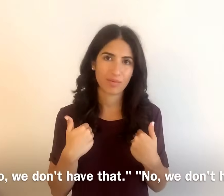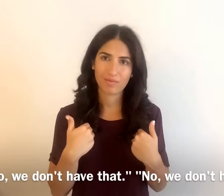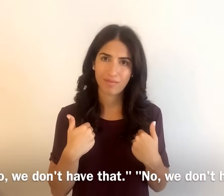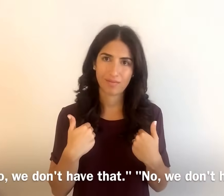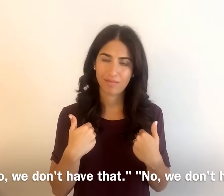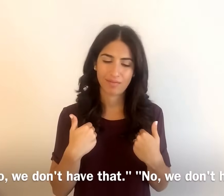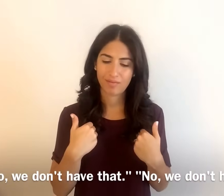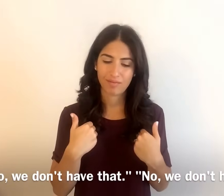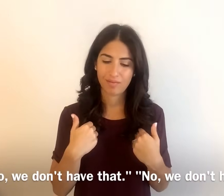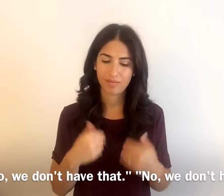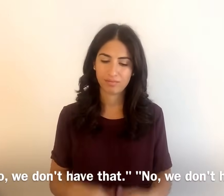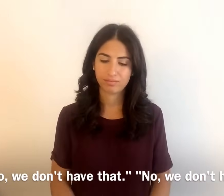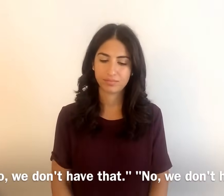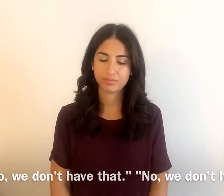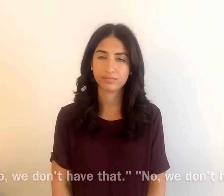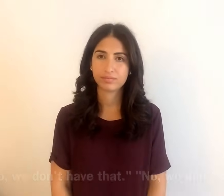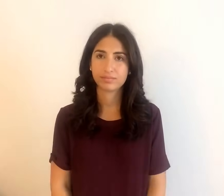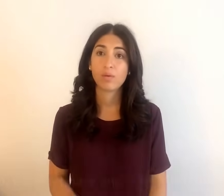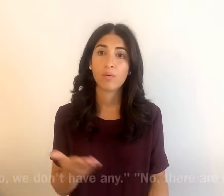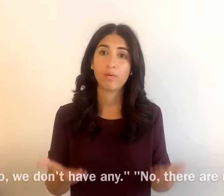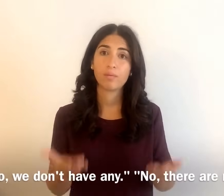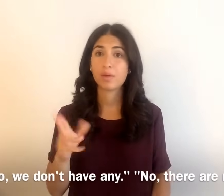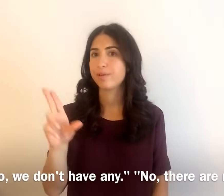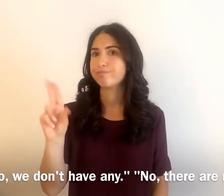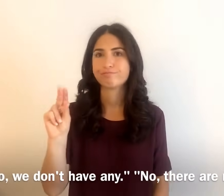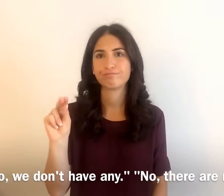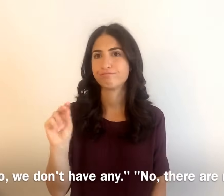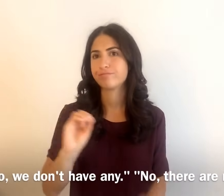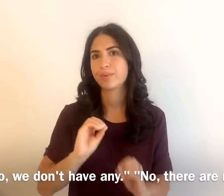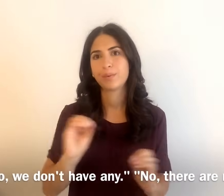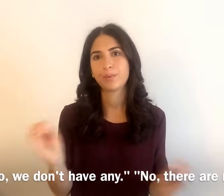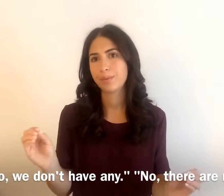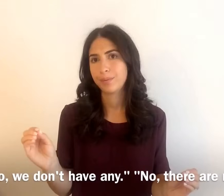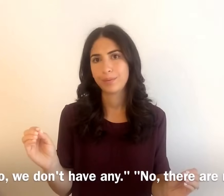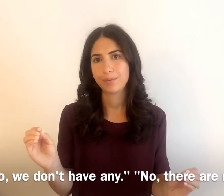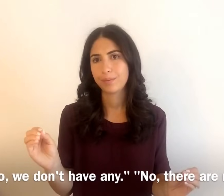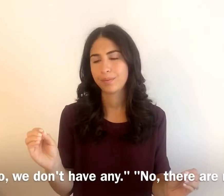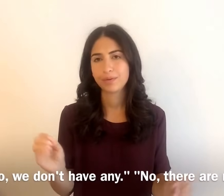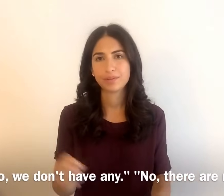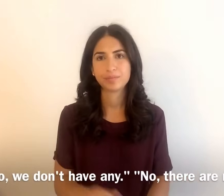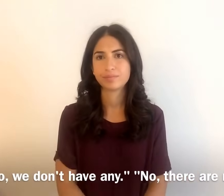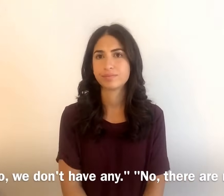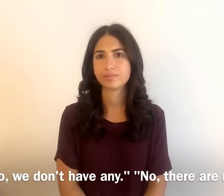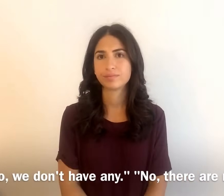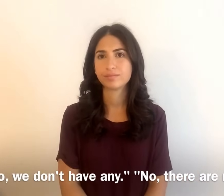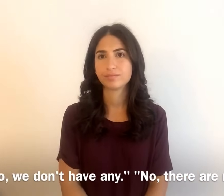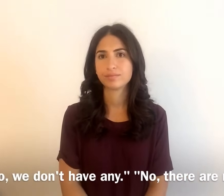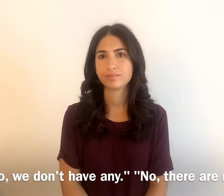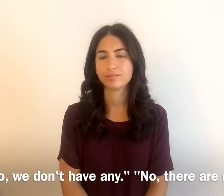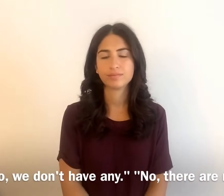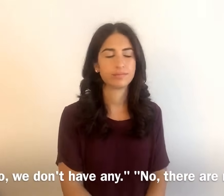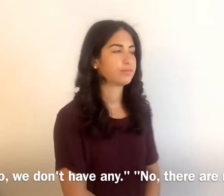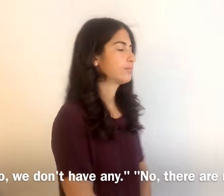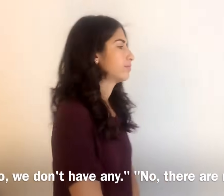you can also sign "no none" meaning we don't have any or there is